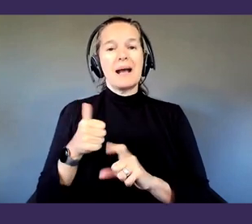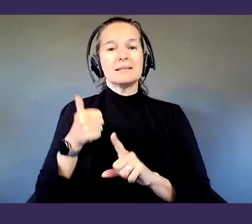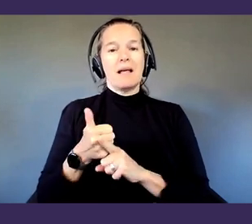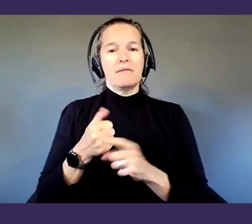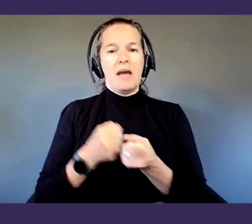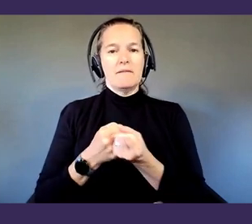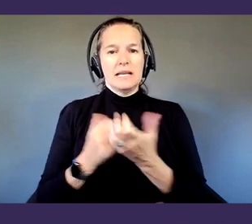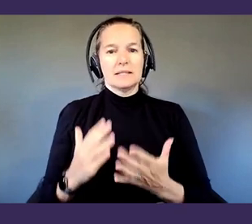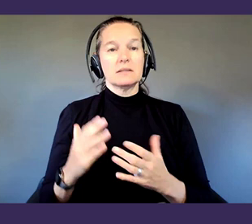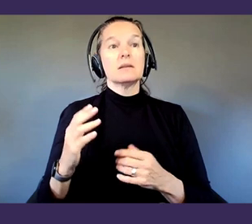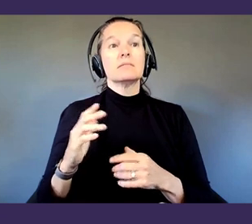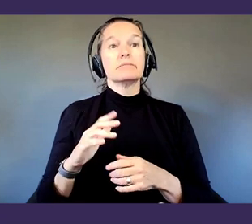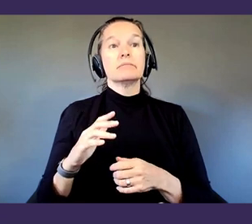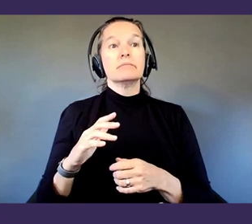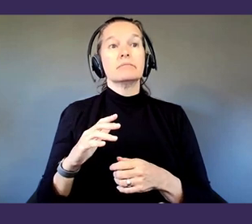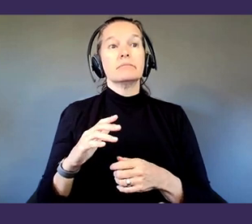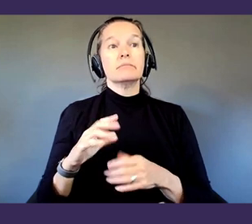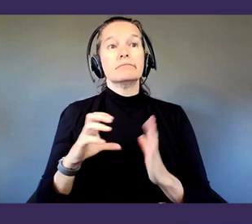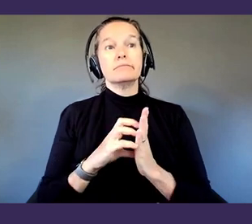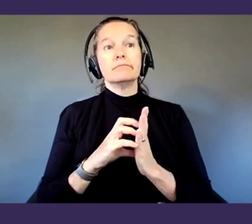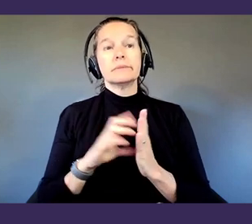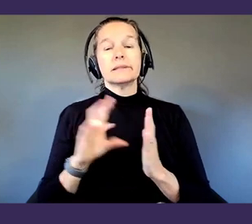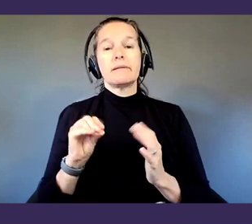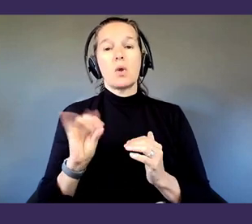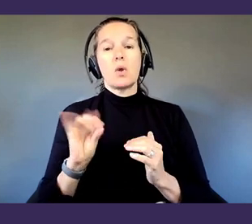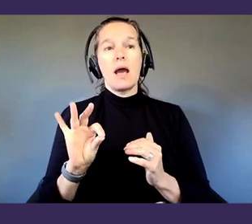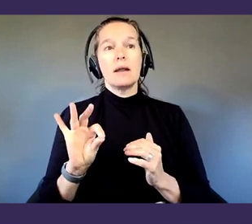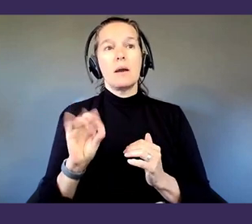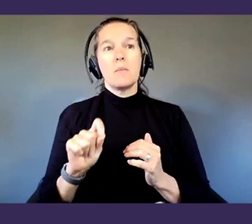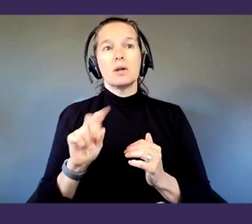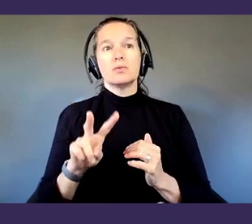It's located in section 709.2209 of the Florida Statutes,